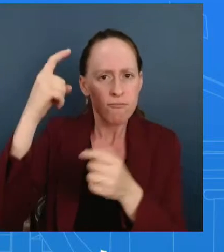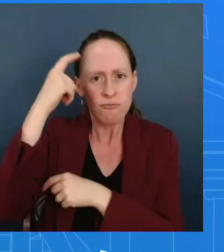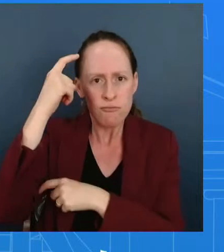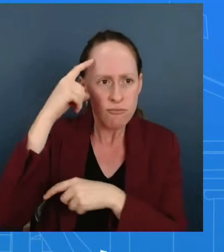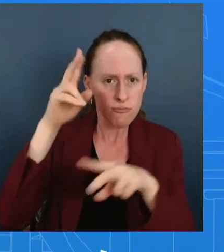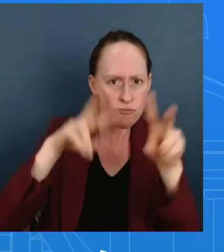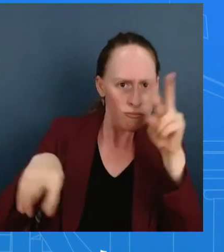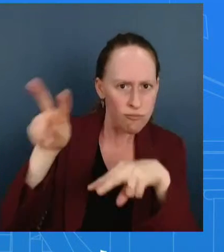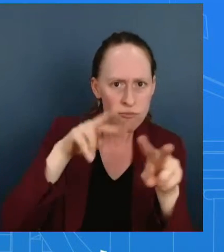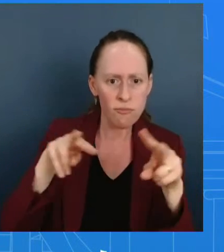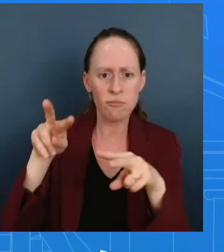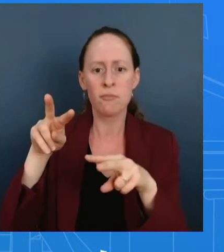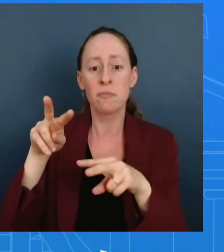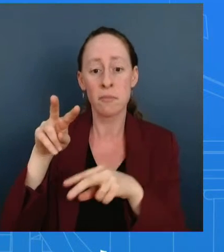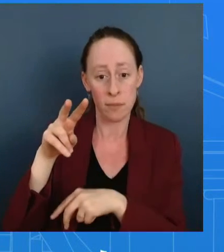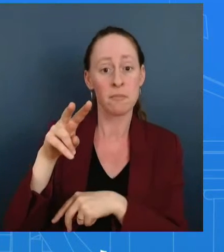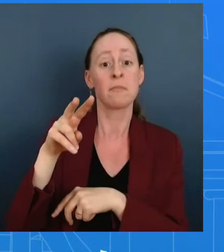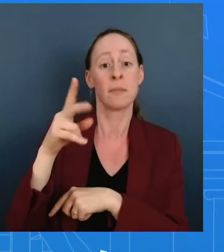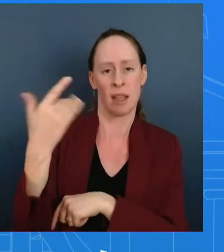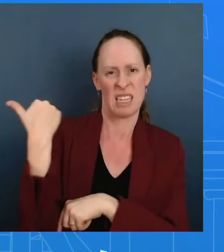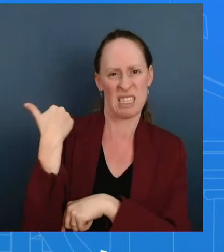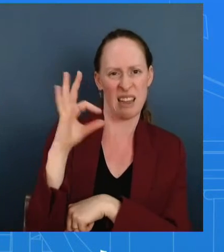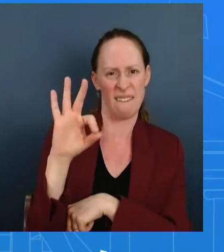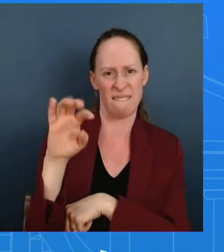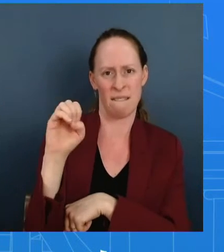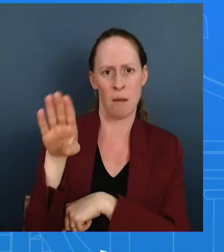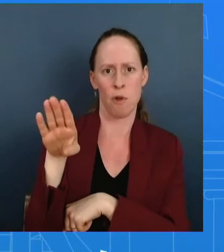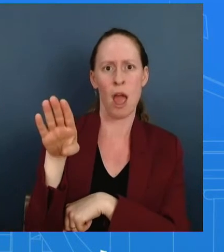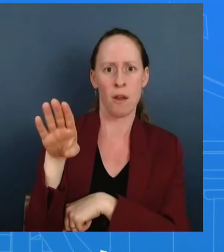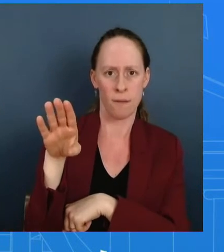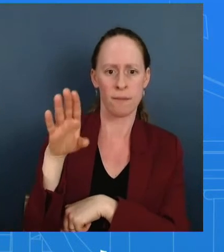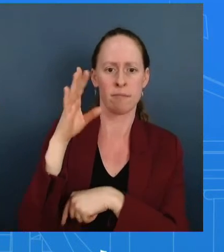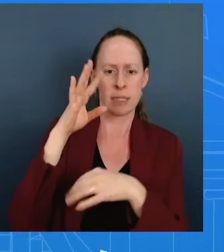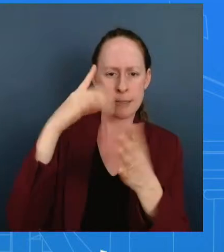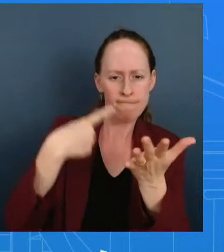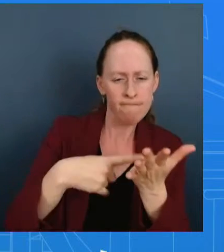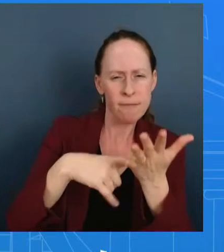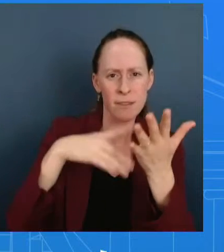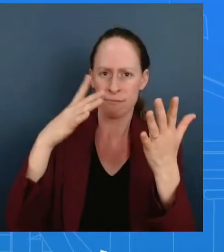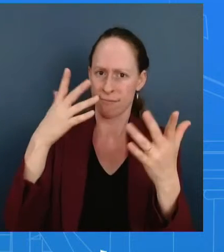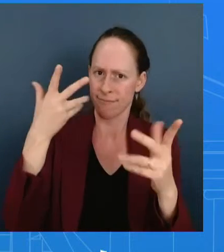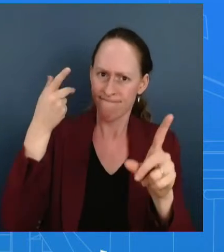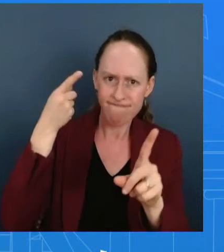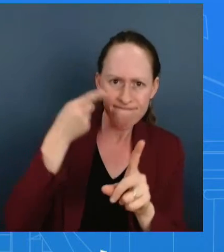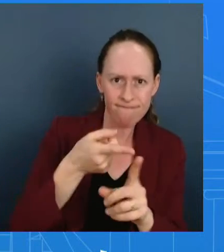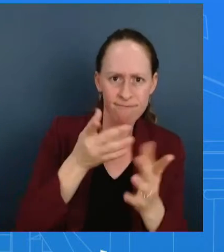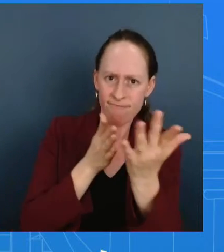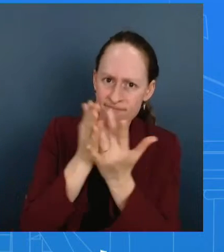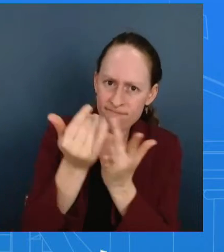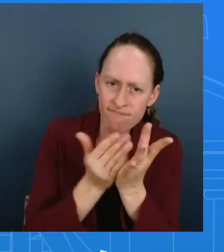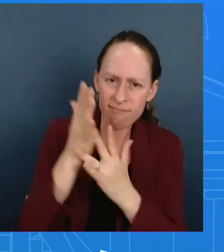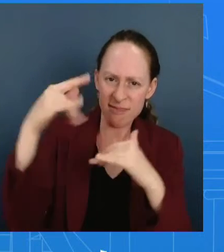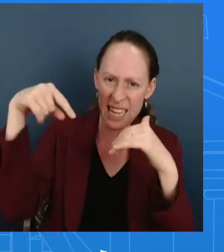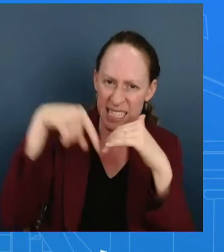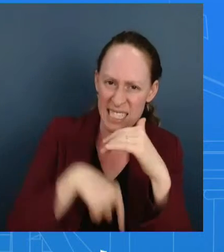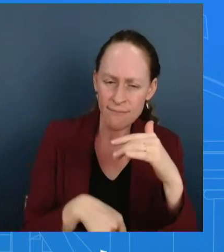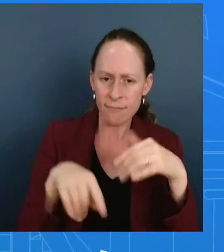"An extremely detailed neurological exam was again reassuring in that there were no findings which would be consistent with any cerebella- --